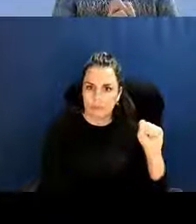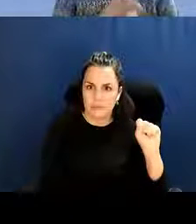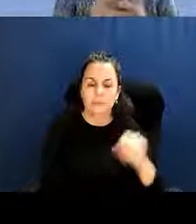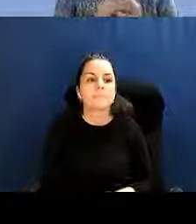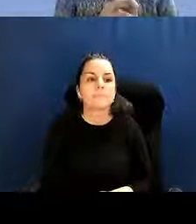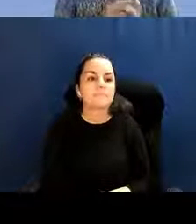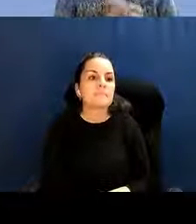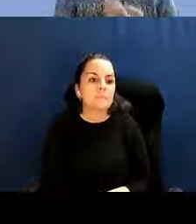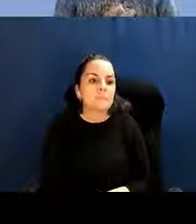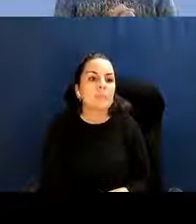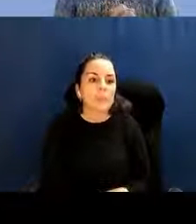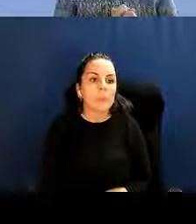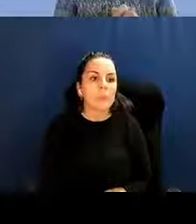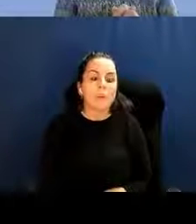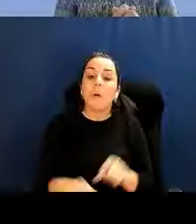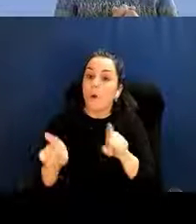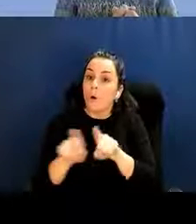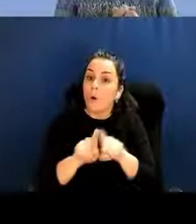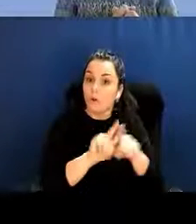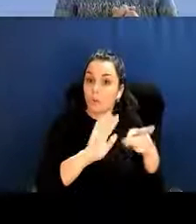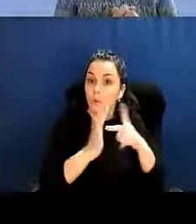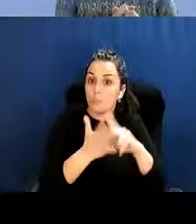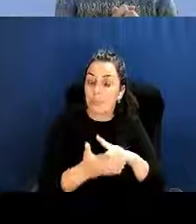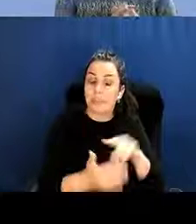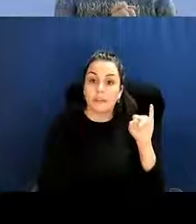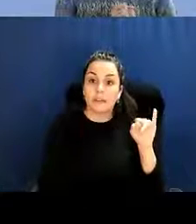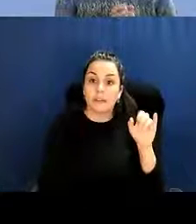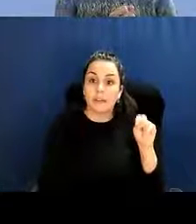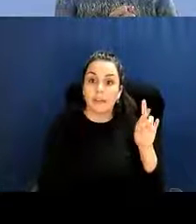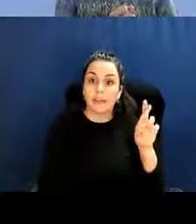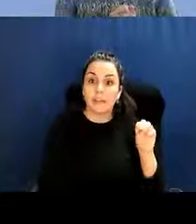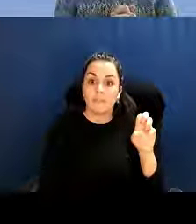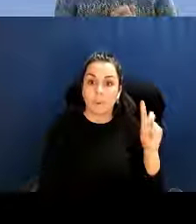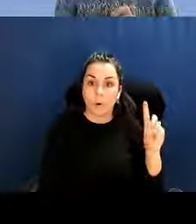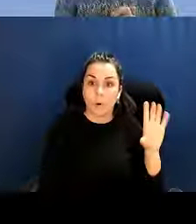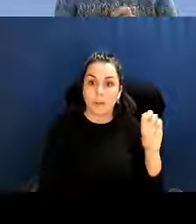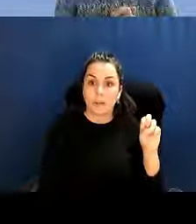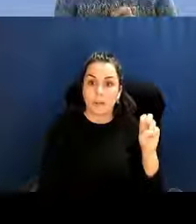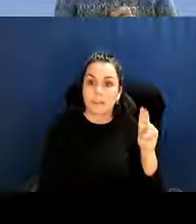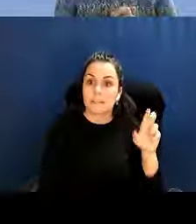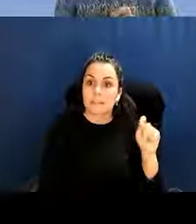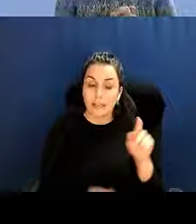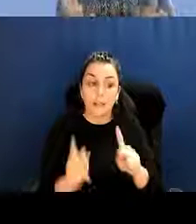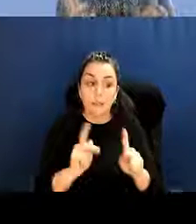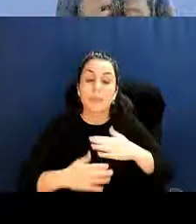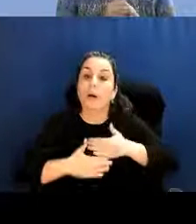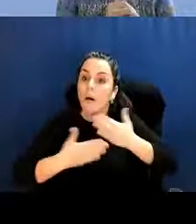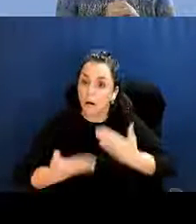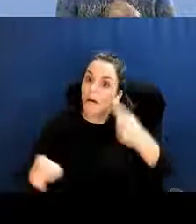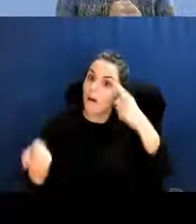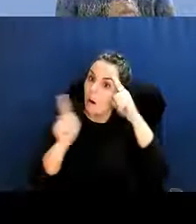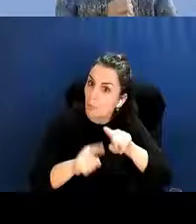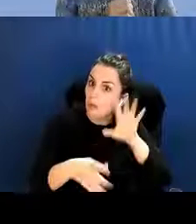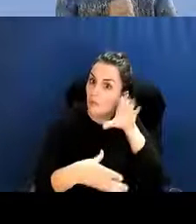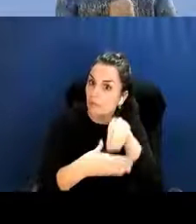It also generally means that informed consent would be required for the research, unless that's waived by the IRB.